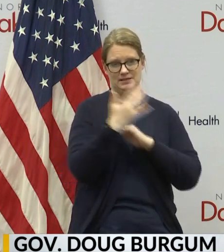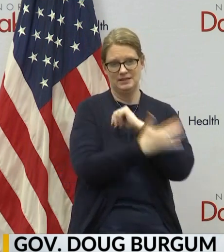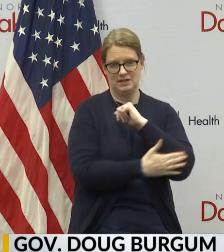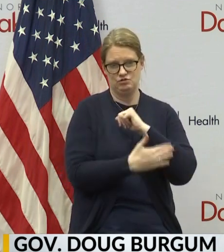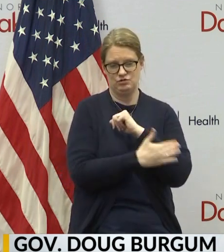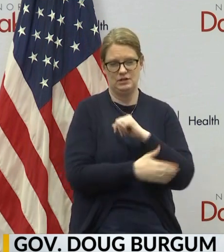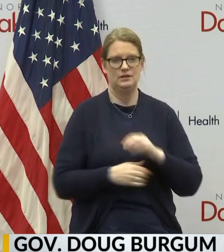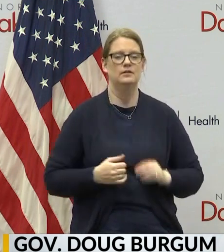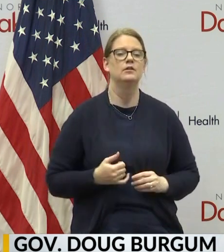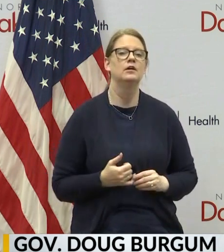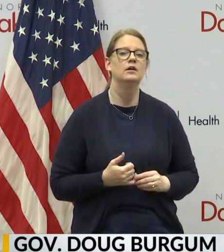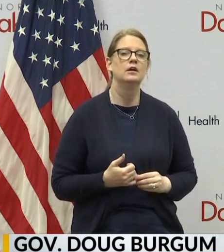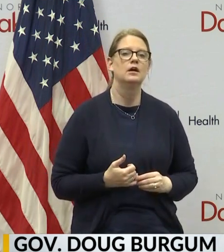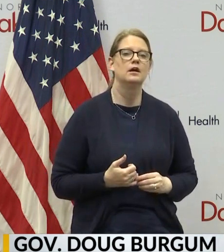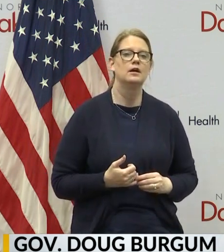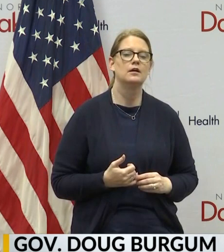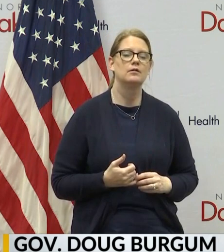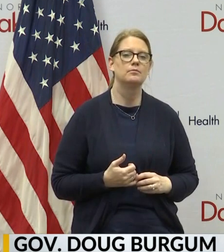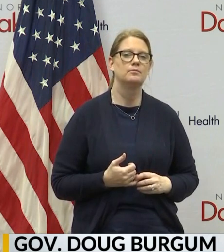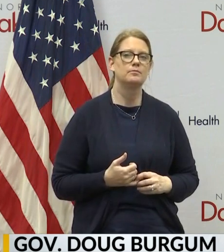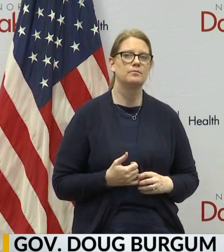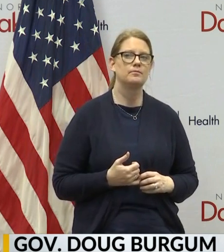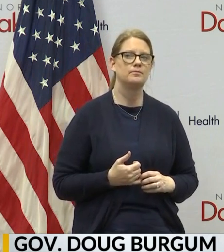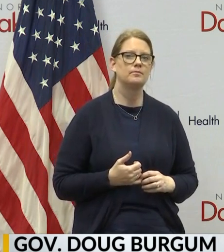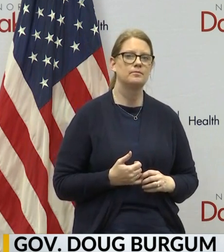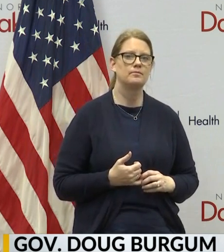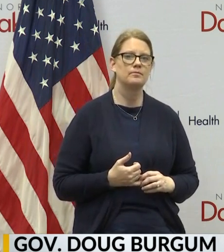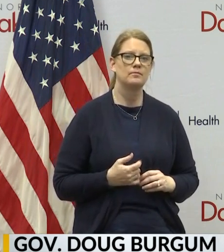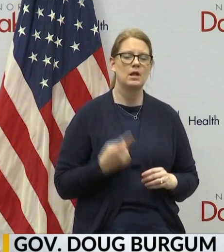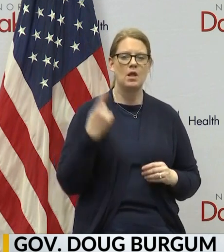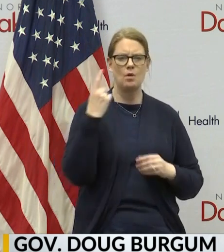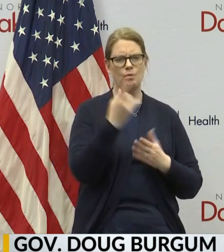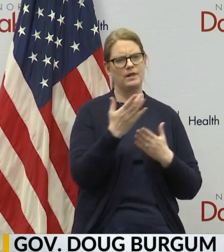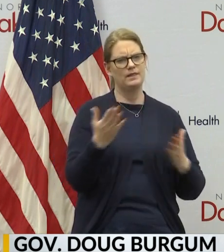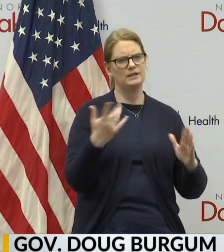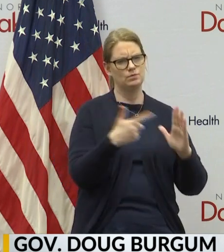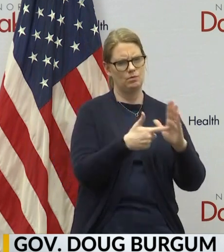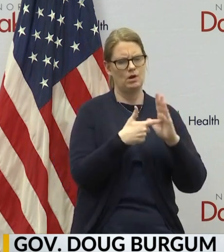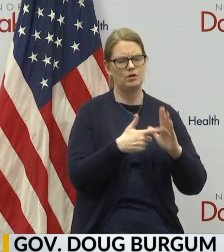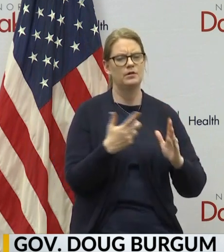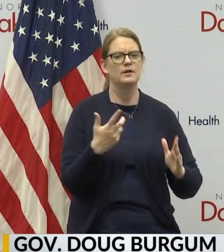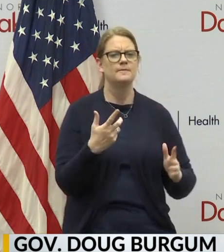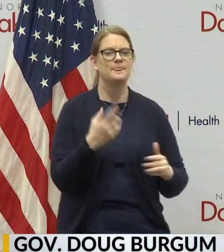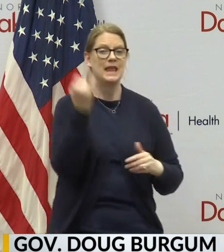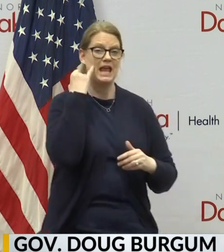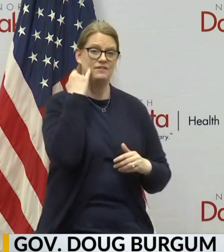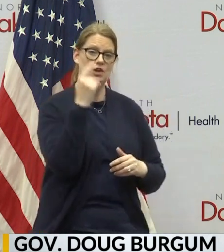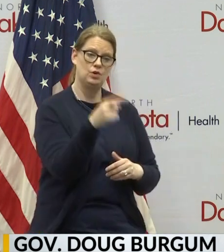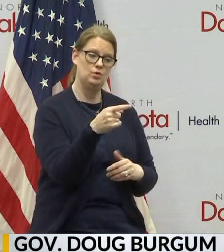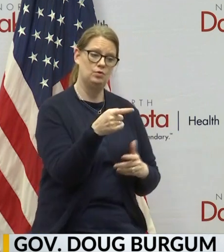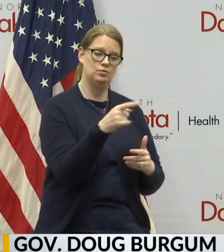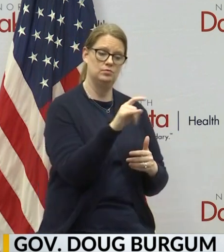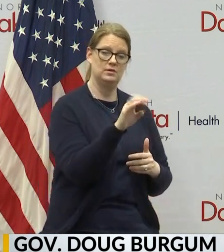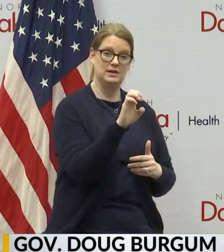FUND ALL THIS, SO WE HAVE ONE OF THE HEALTHIEST WORKFORCE SAFETY SET-UPS UP IN THE COUNTRY GOING INTO THIS.